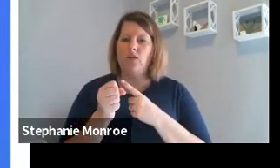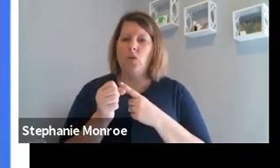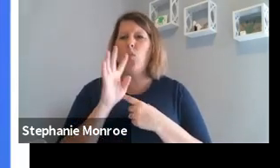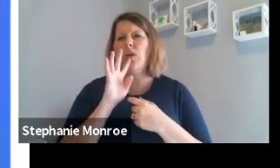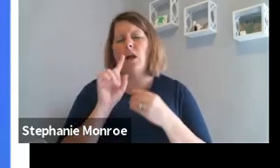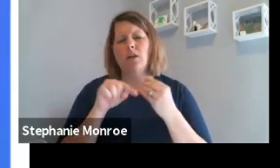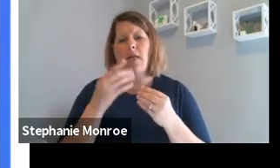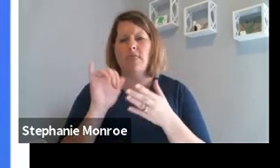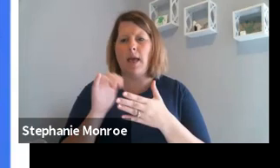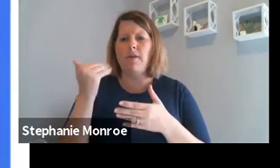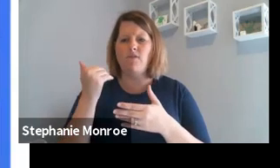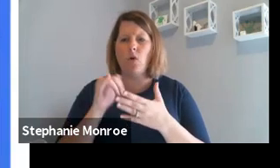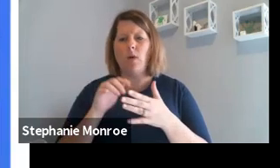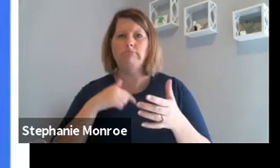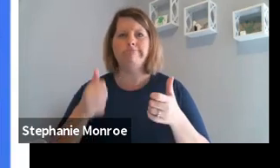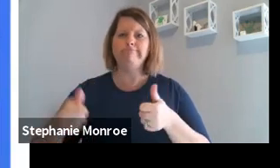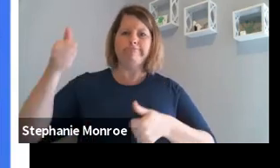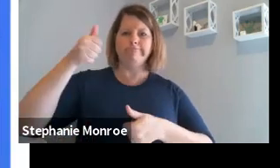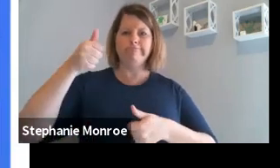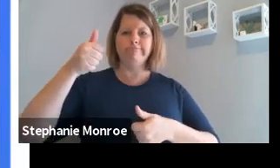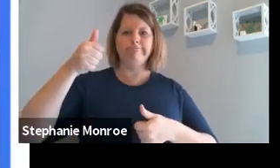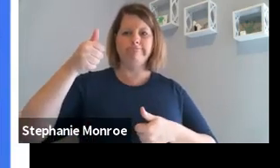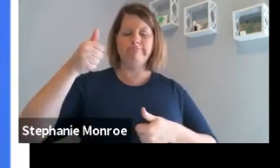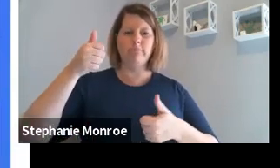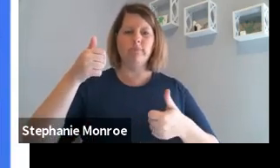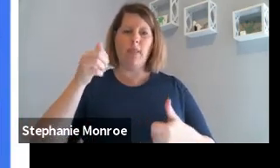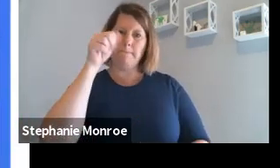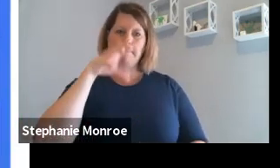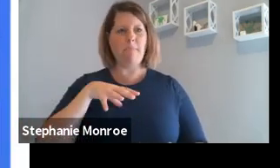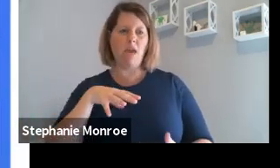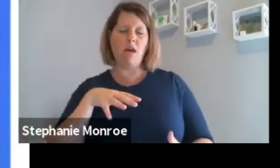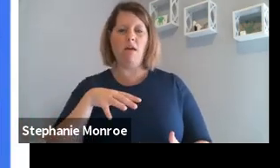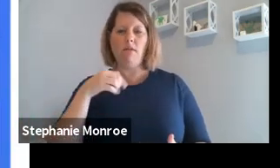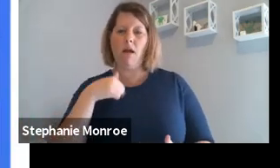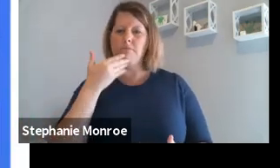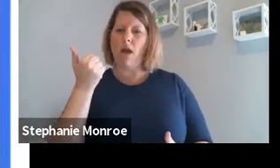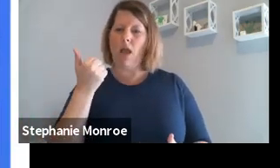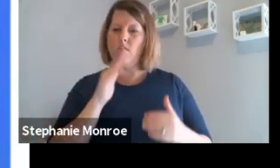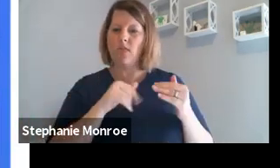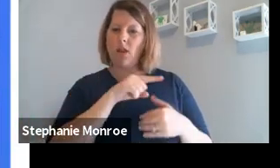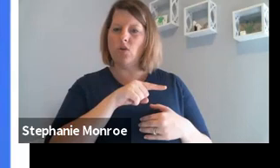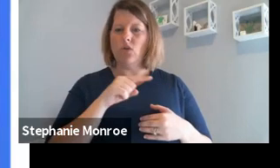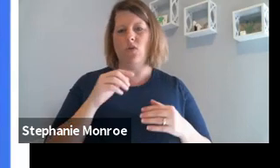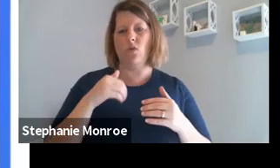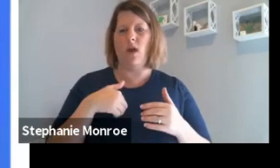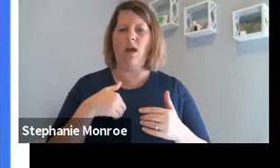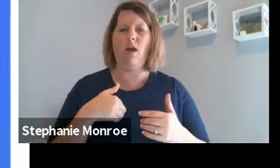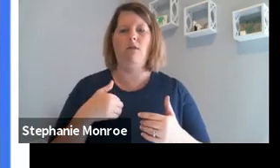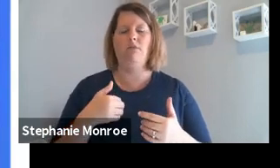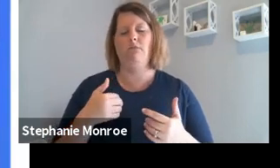where there is supremacy, where there's male privileges. We're talking about sharing the responsibilities,